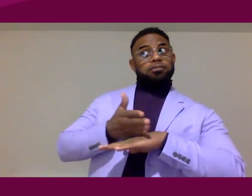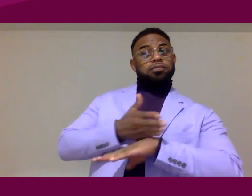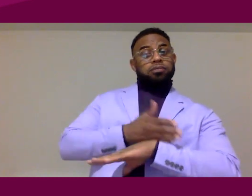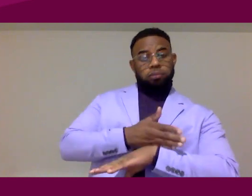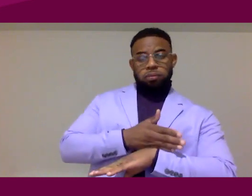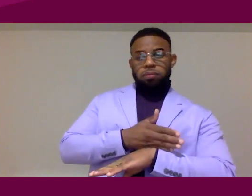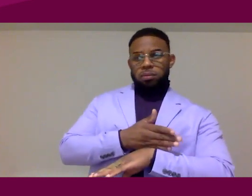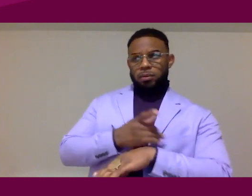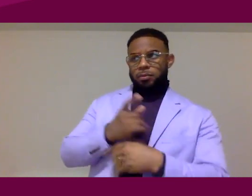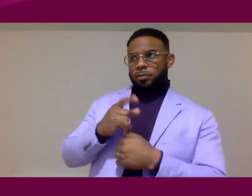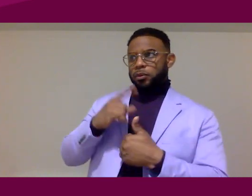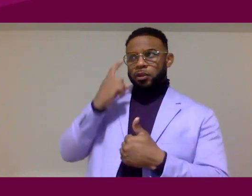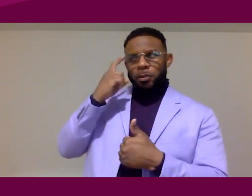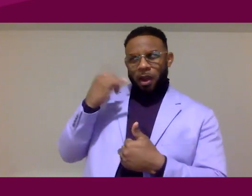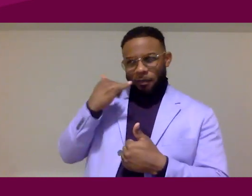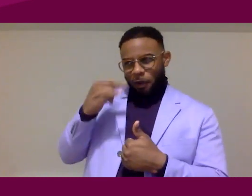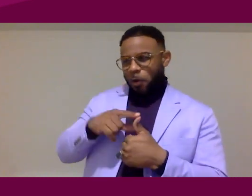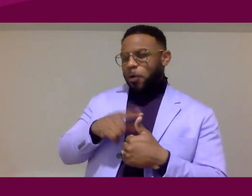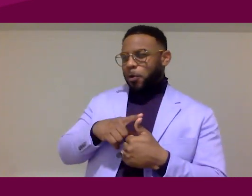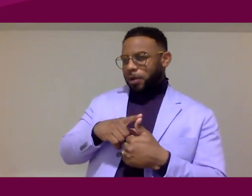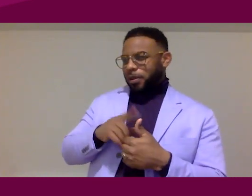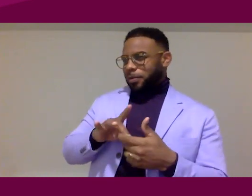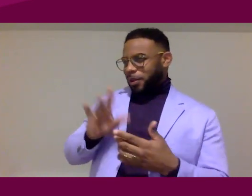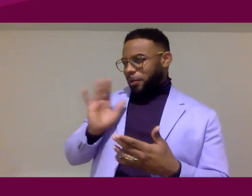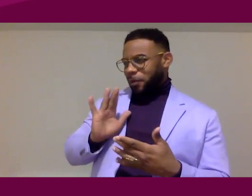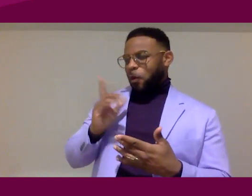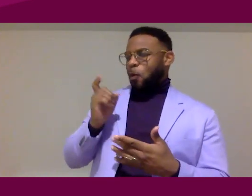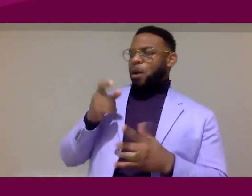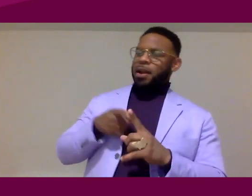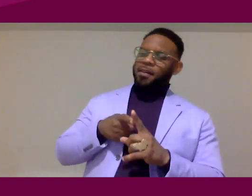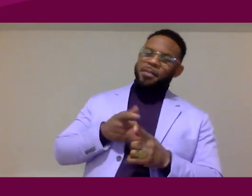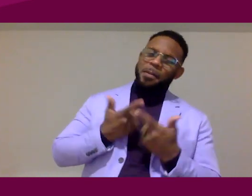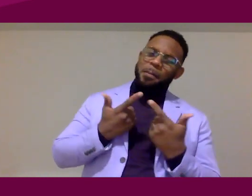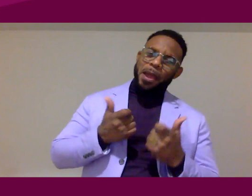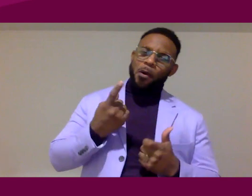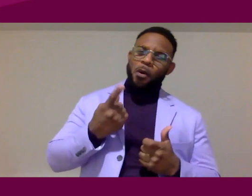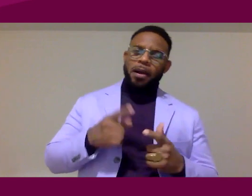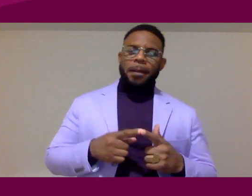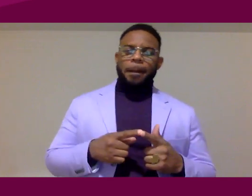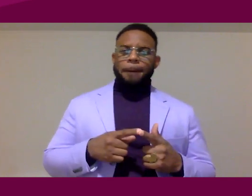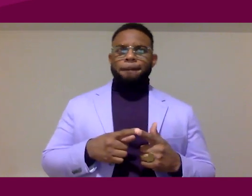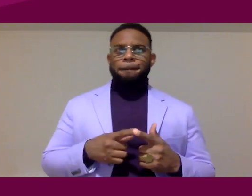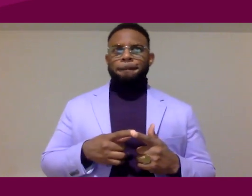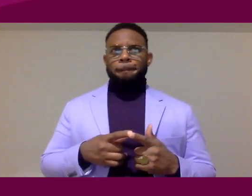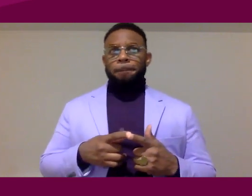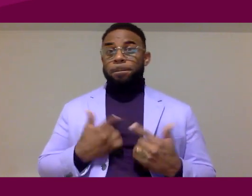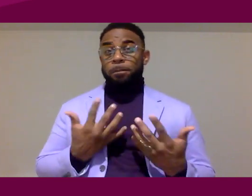The smartphone, as I mentioned before as one of the major ones.